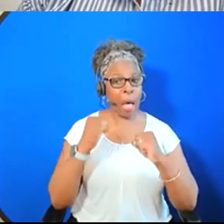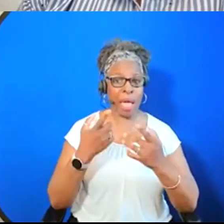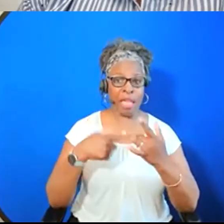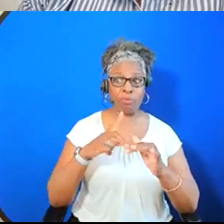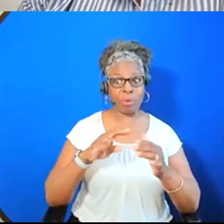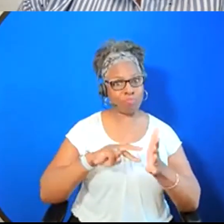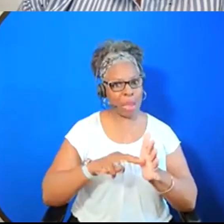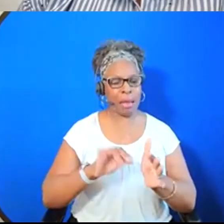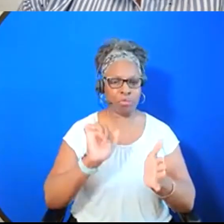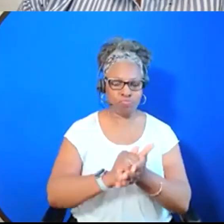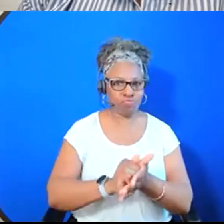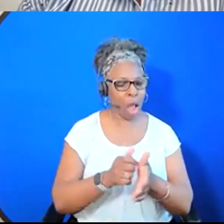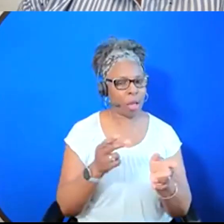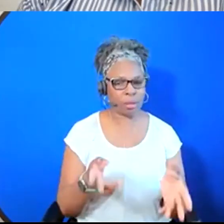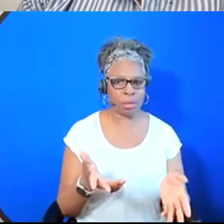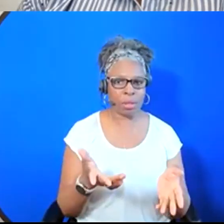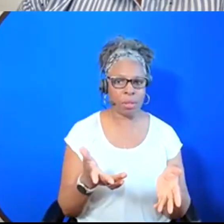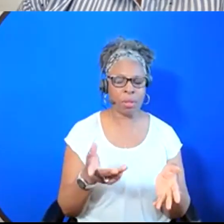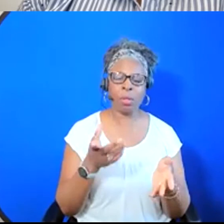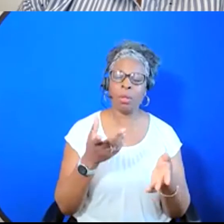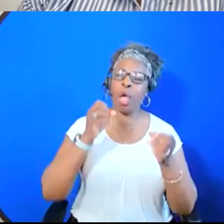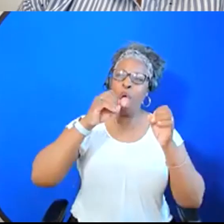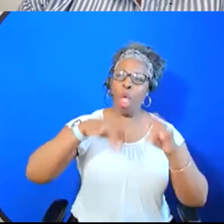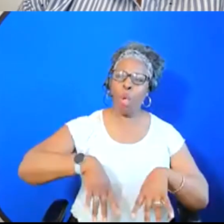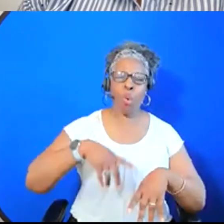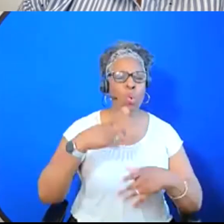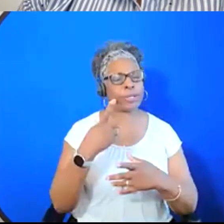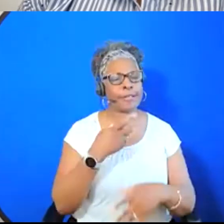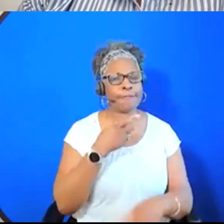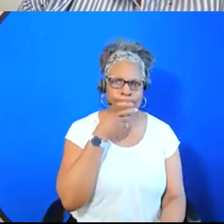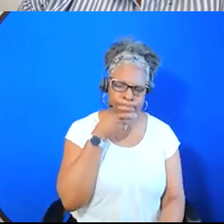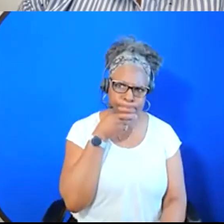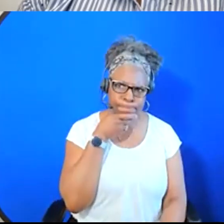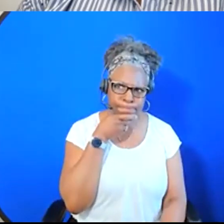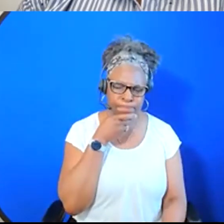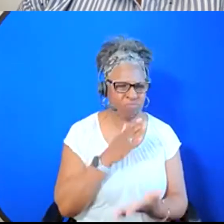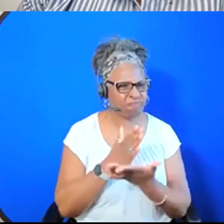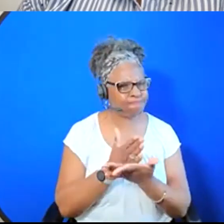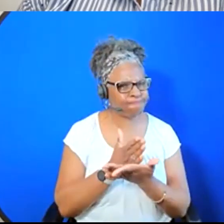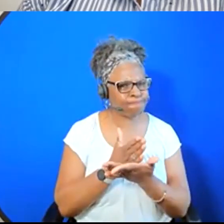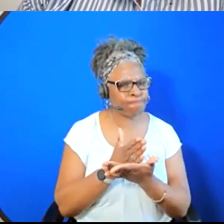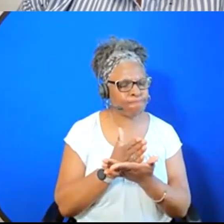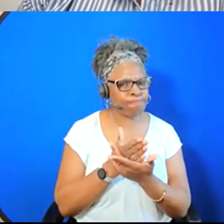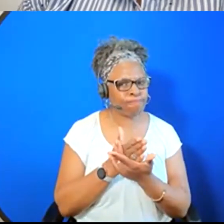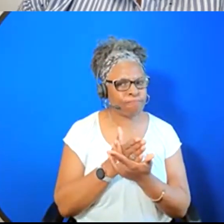I mean, you know, what we lose? I don't know, you know, like, I mean, I guess it's,